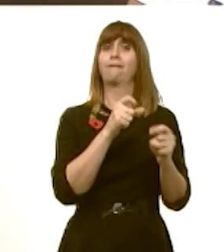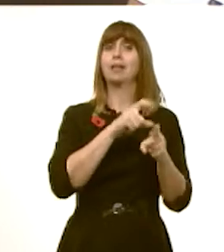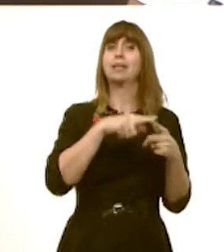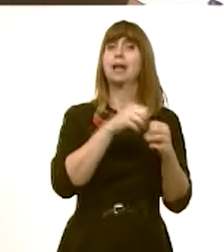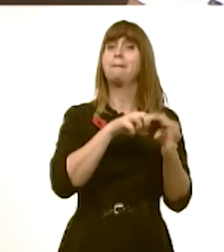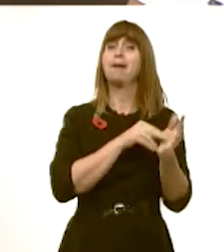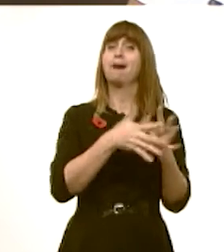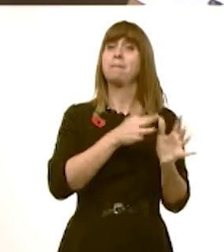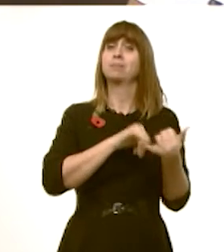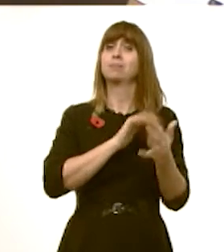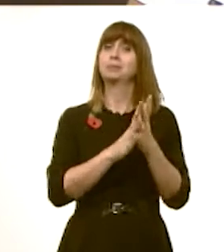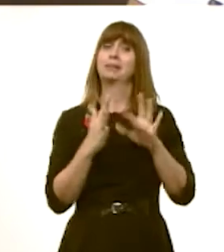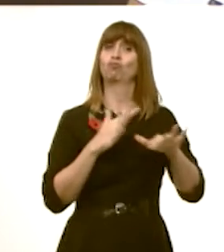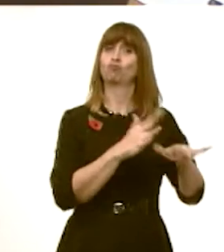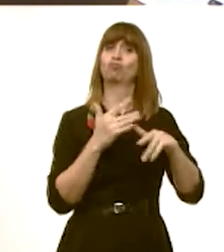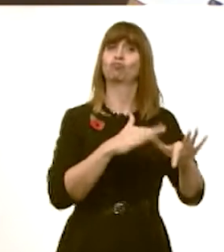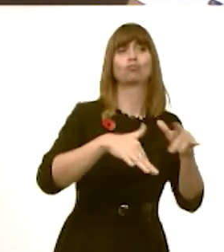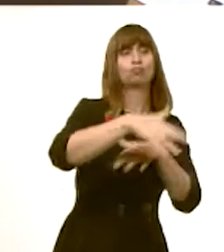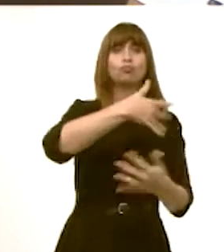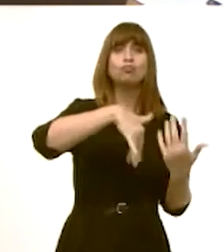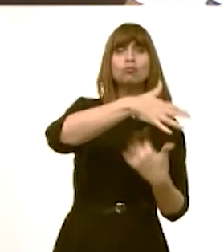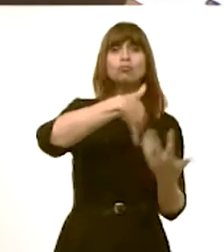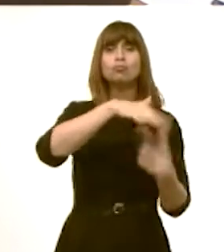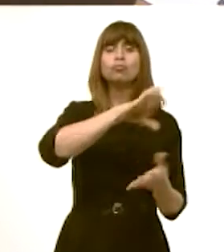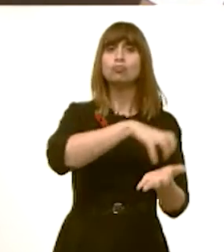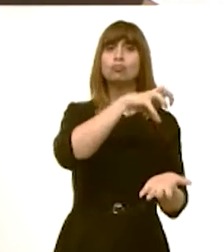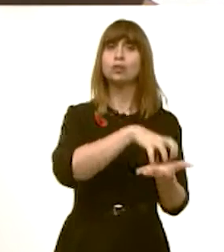So, thereís a lot to be learned in the future in terms of making sure that, if there are